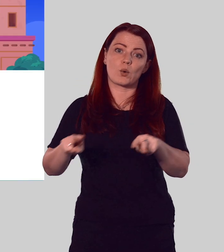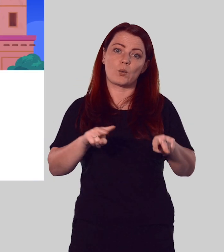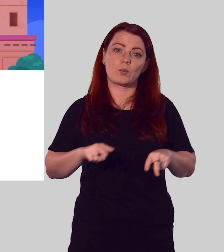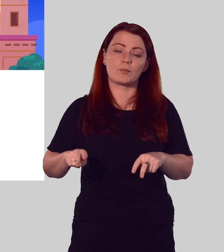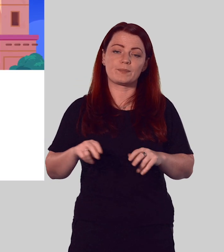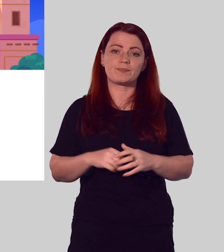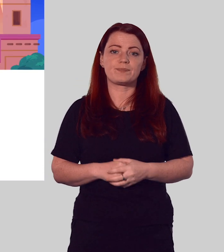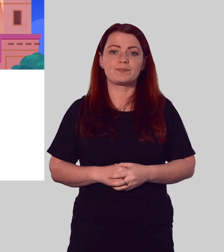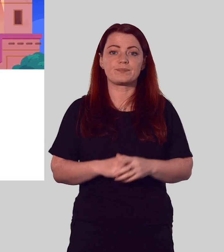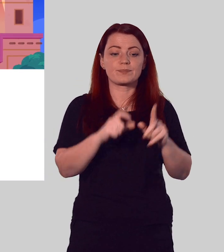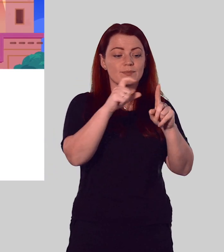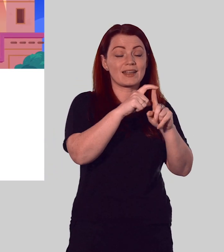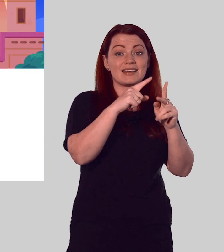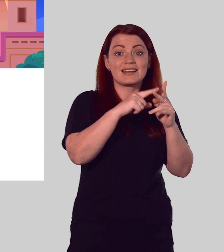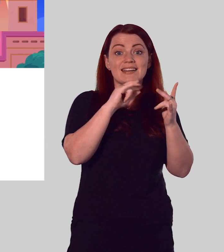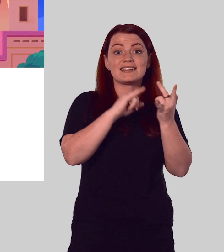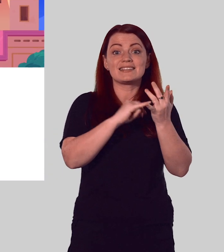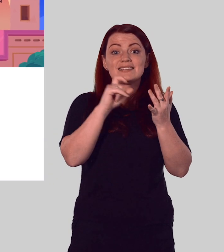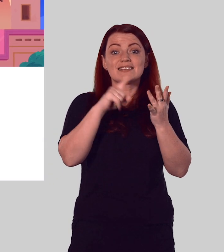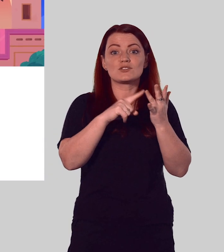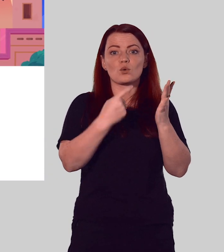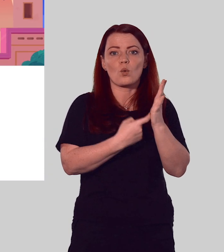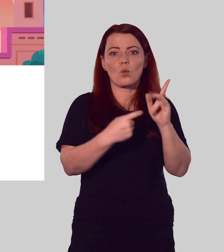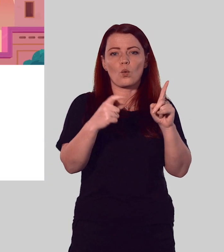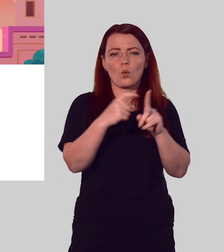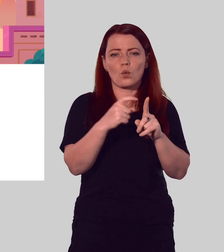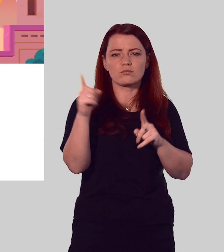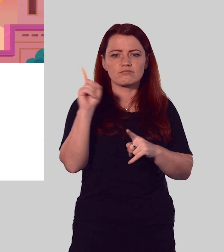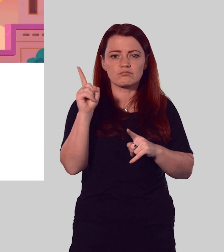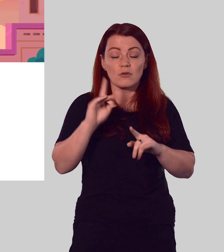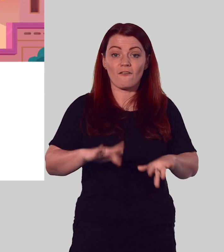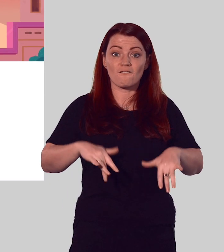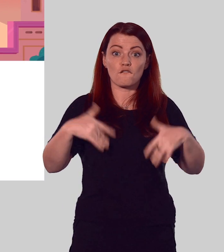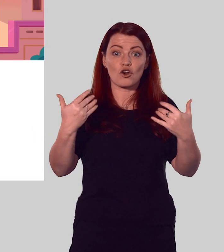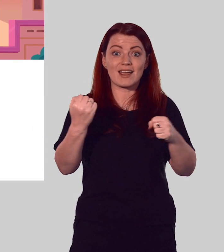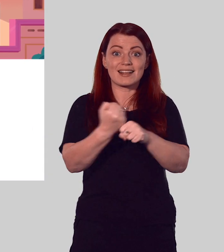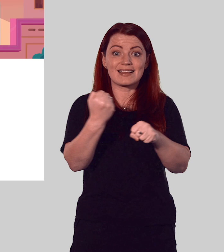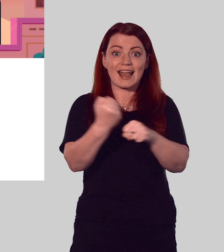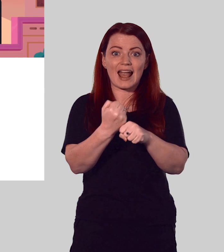Discord is a free gaming platform that allows players of the game to talk over